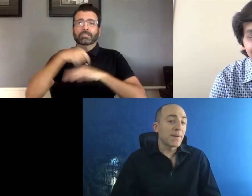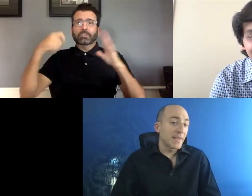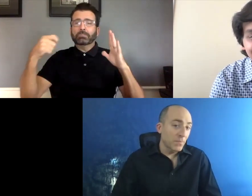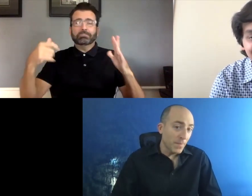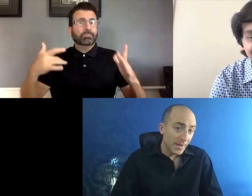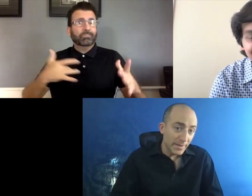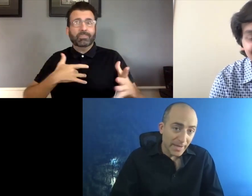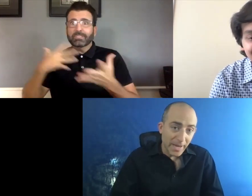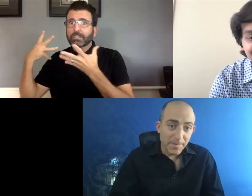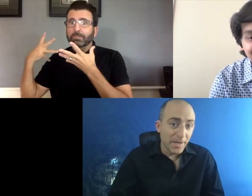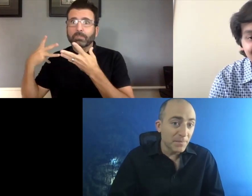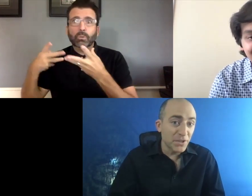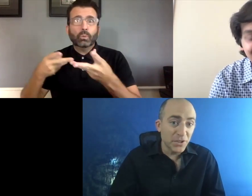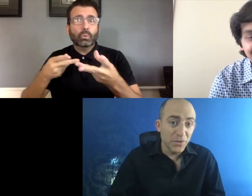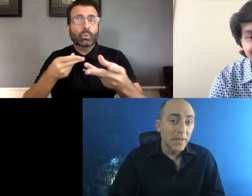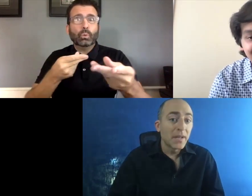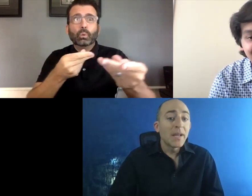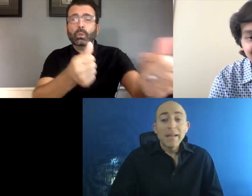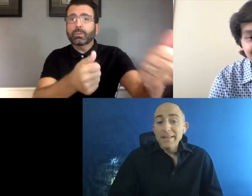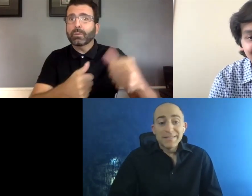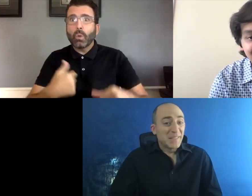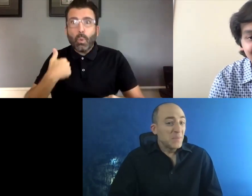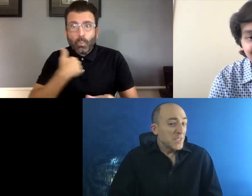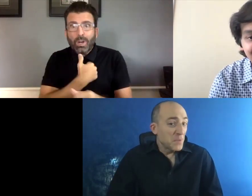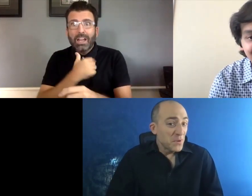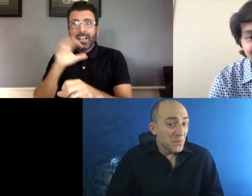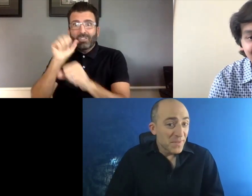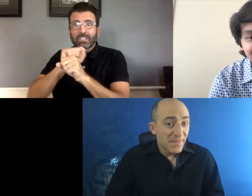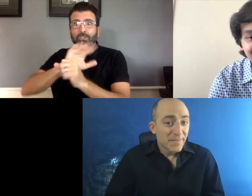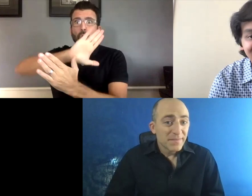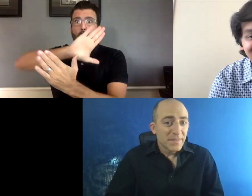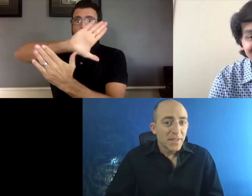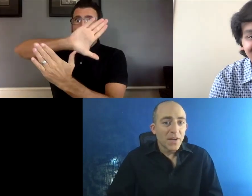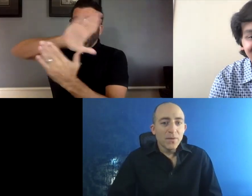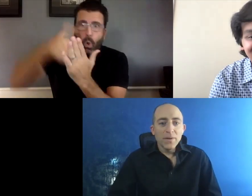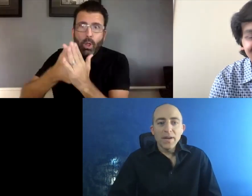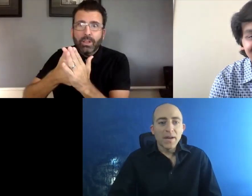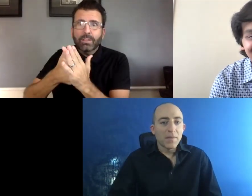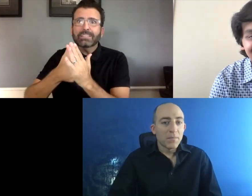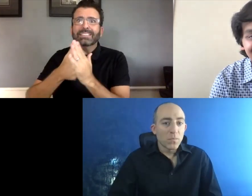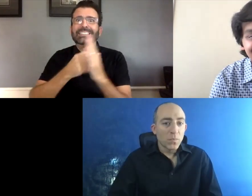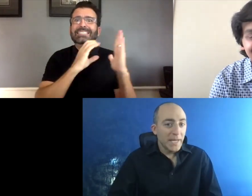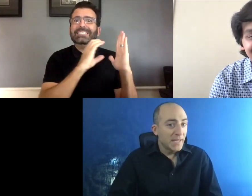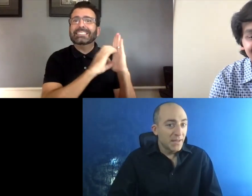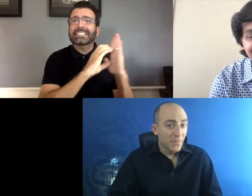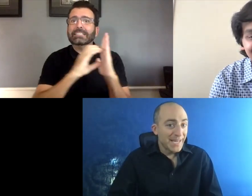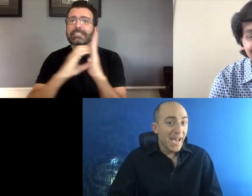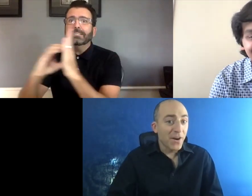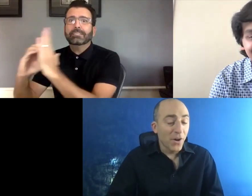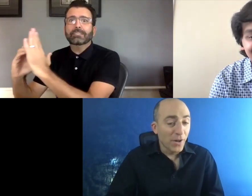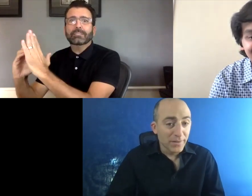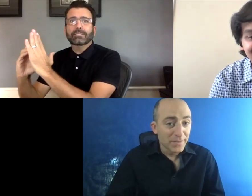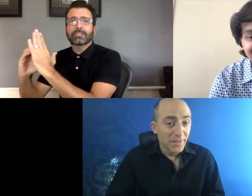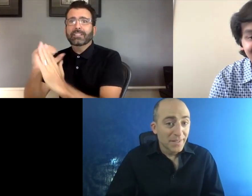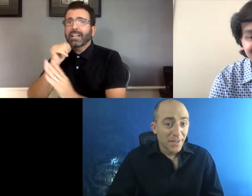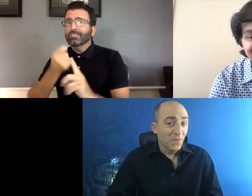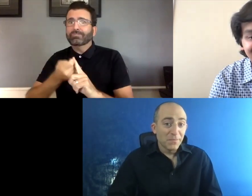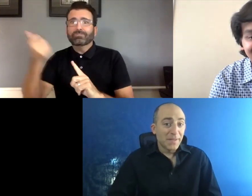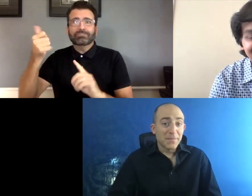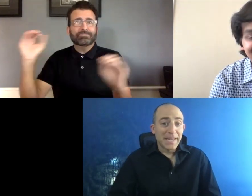and when it came time to shoot, it was smooth, you know - um - we got it all, you know, we we got